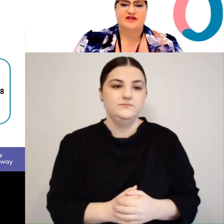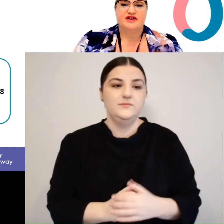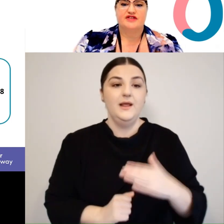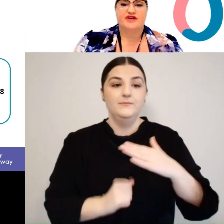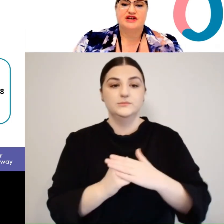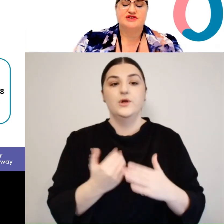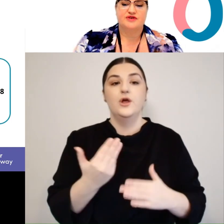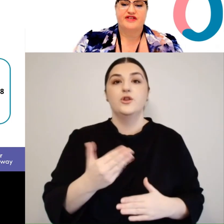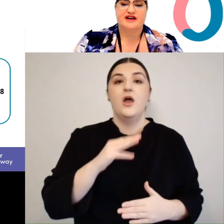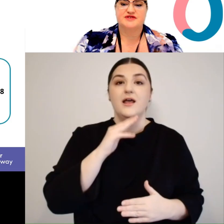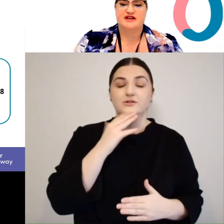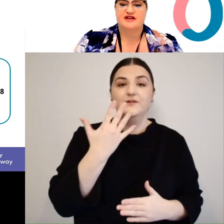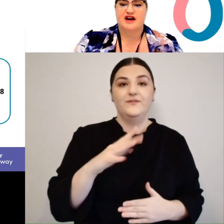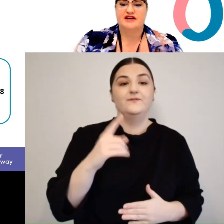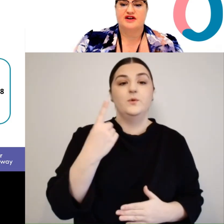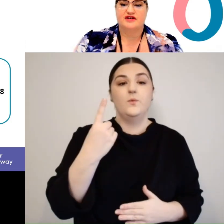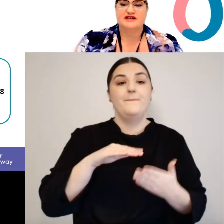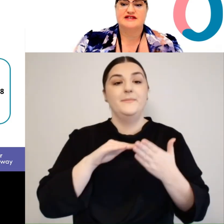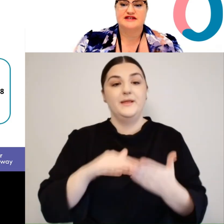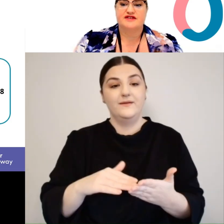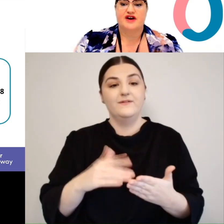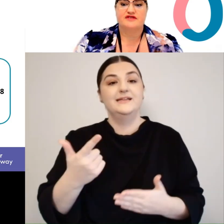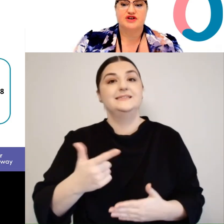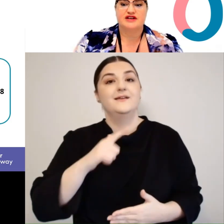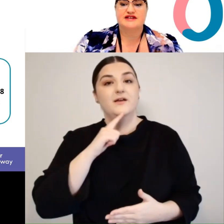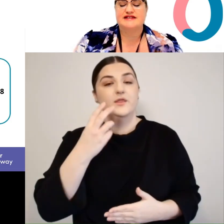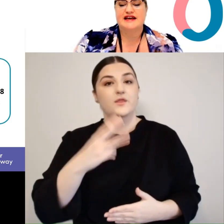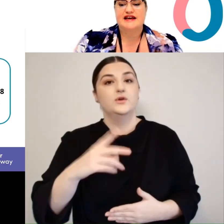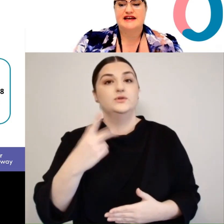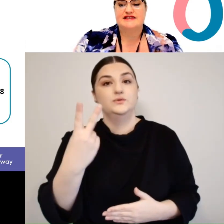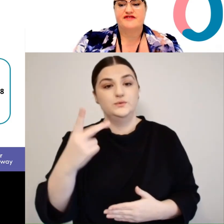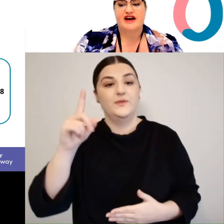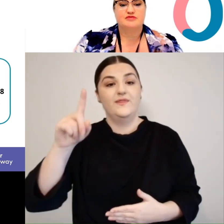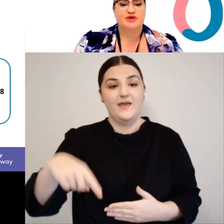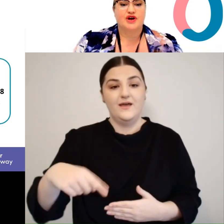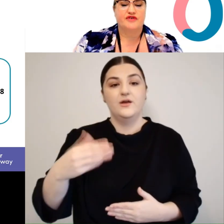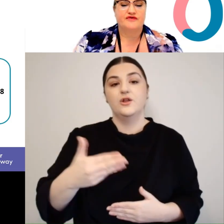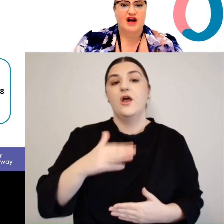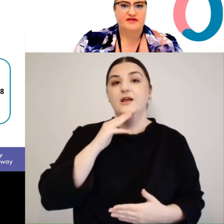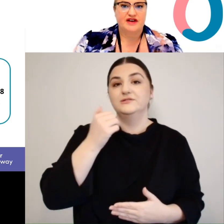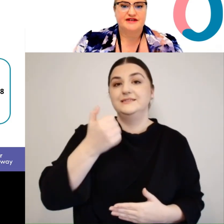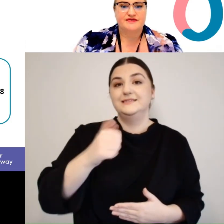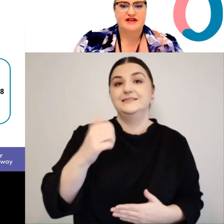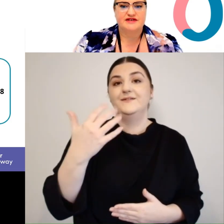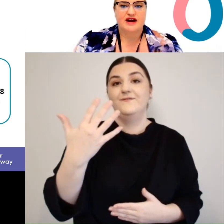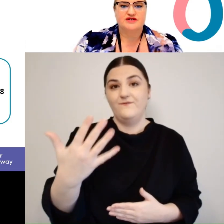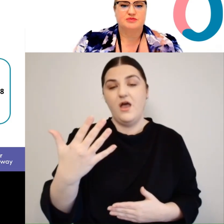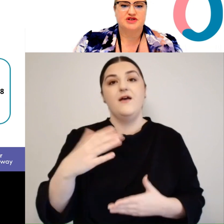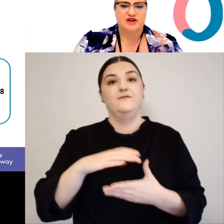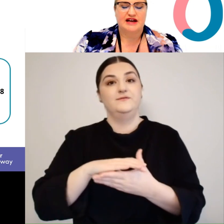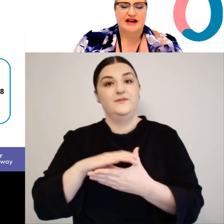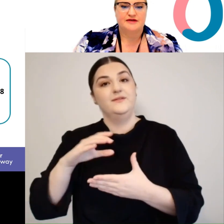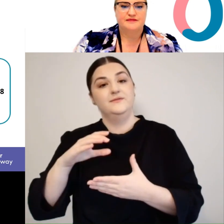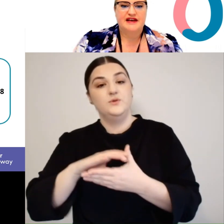Up to $951,732,965 is available over five years for this Grant Opportunity.